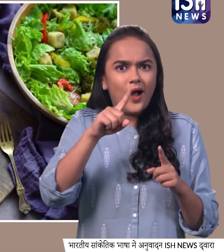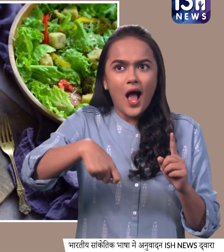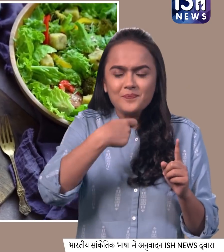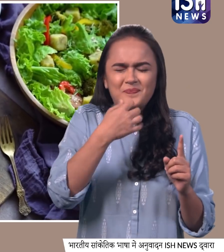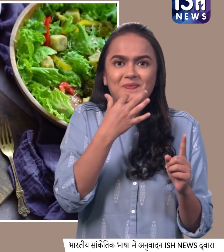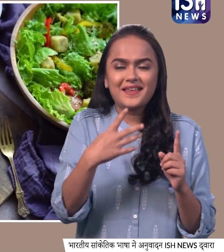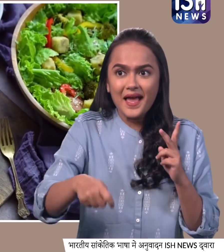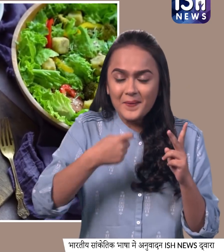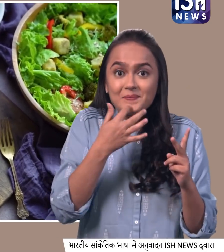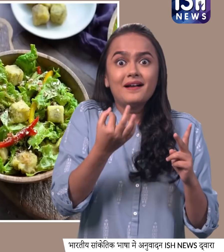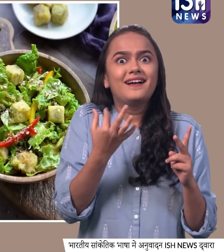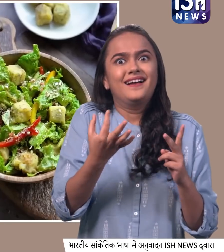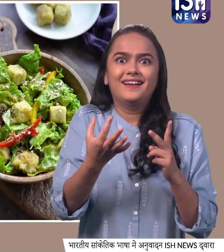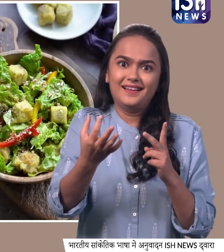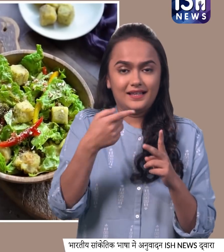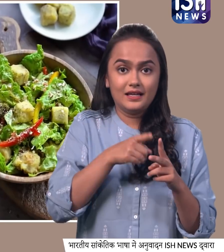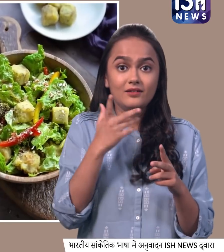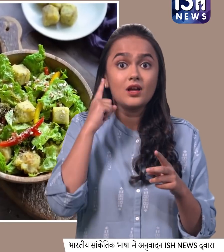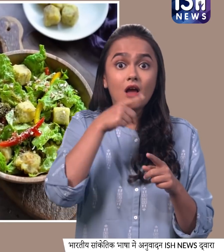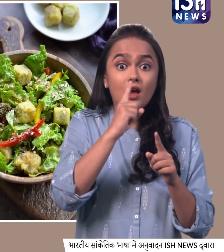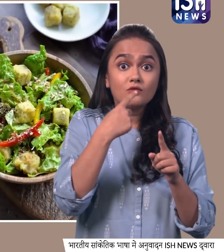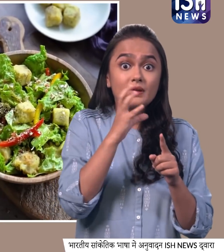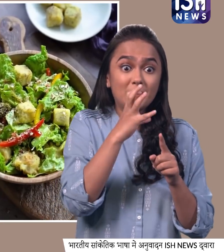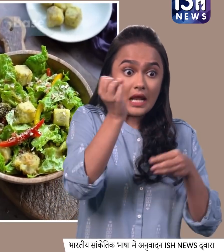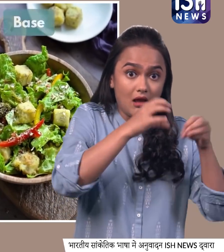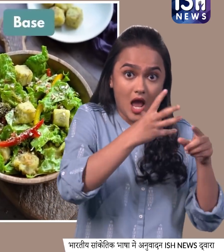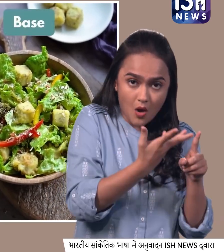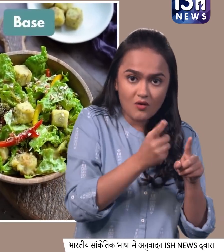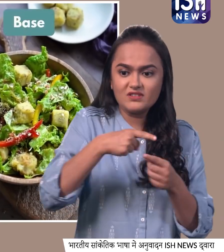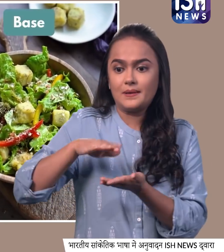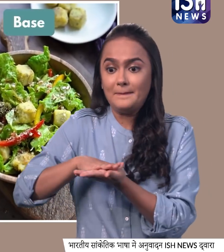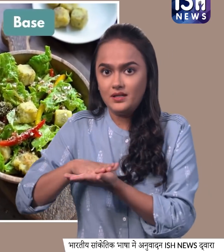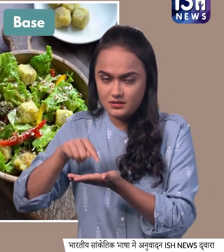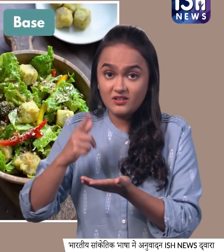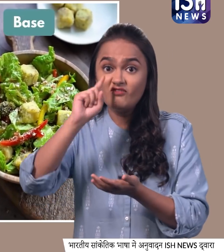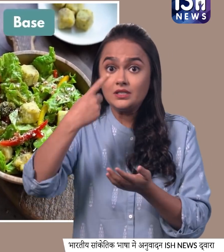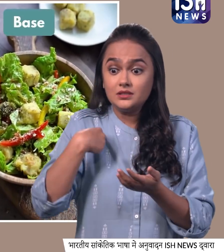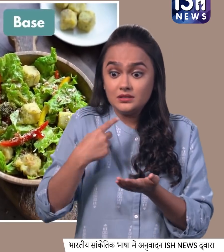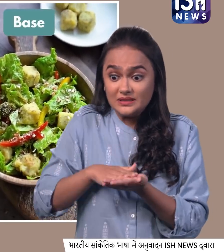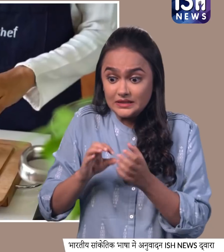This salad has 2 parts - a tangy tomato dressing and its base First we'll prepare the base